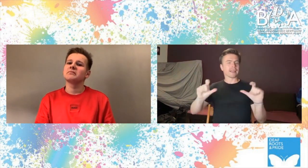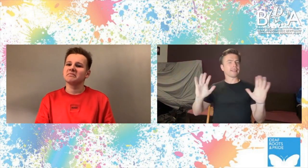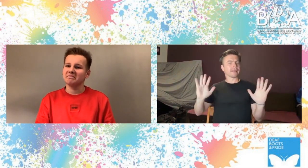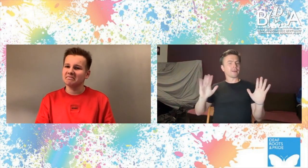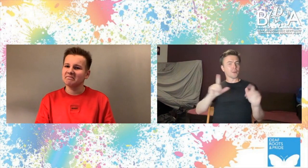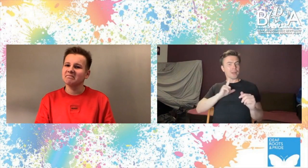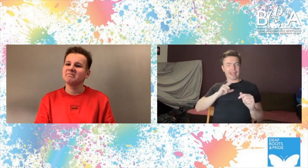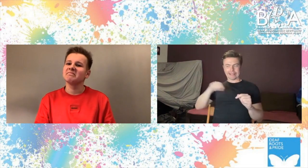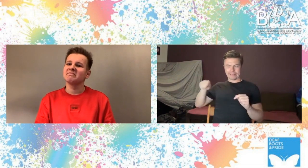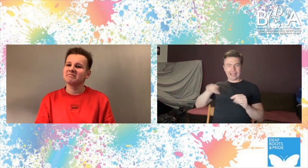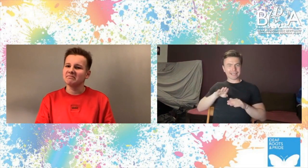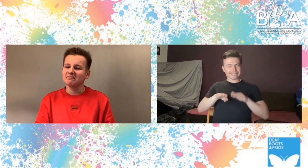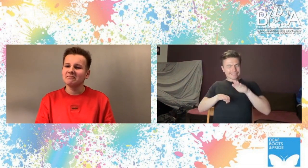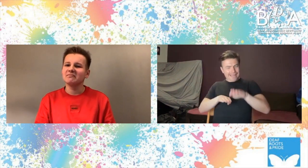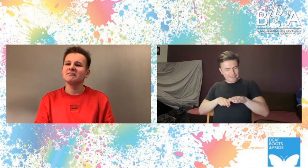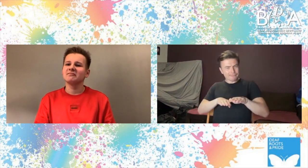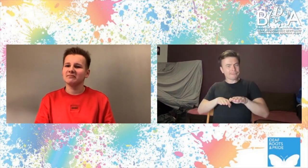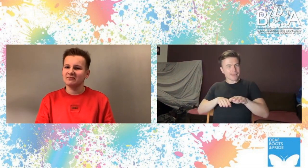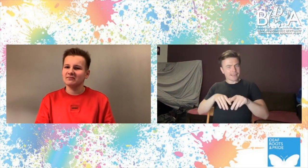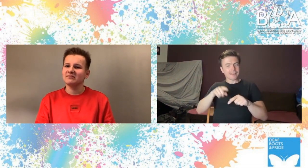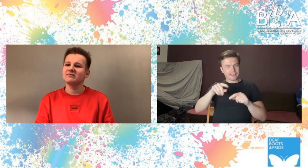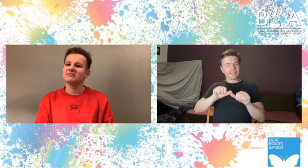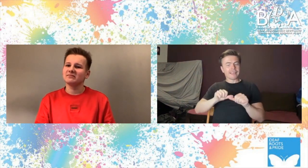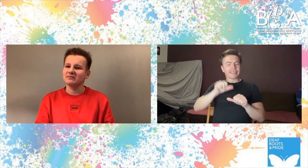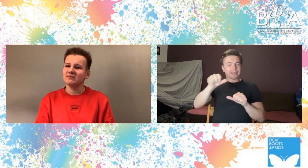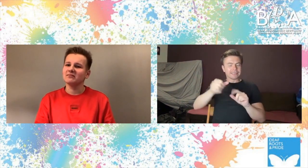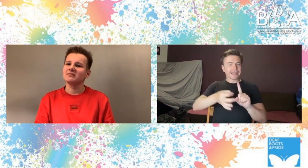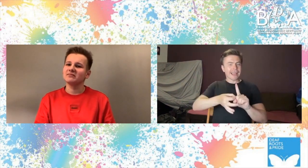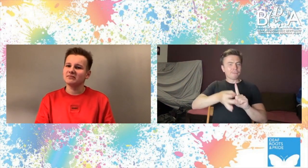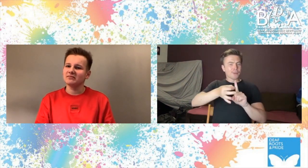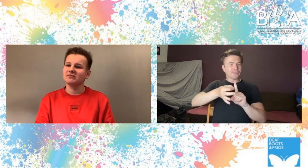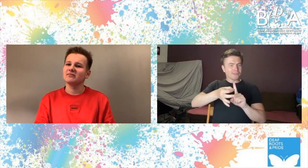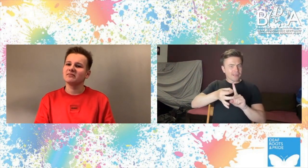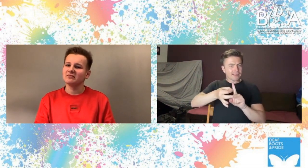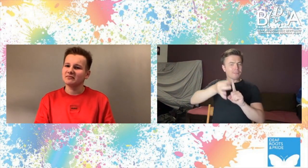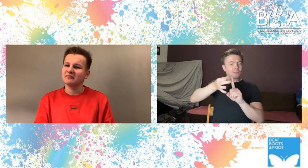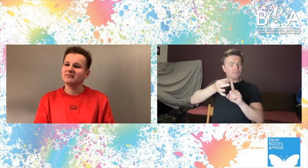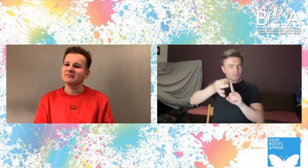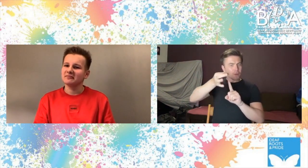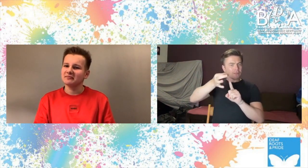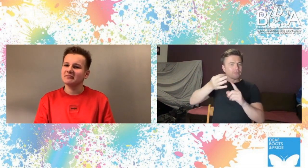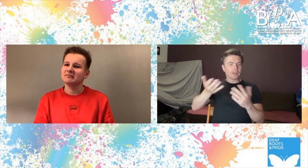along the way in my journey and they show my improvement over time.